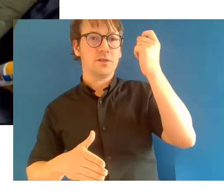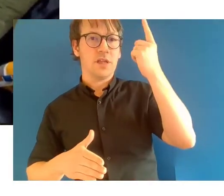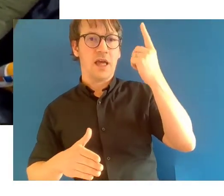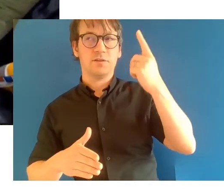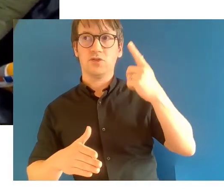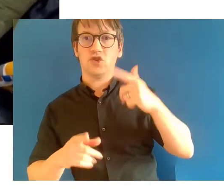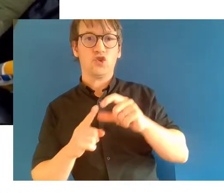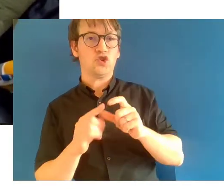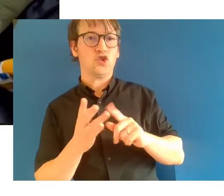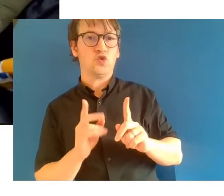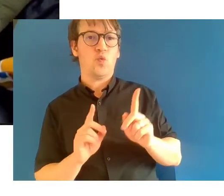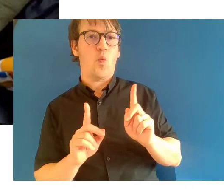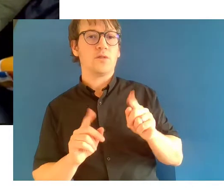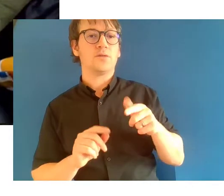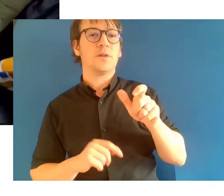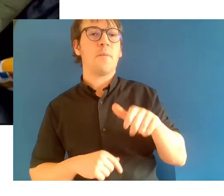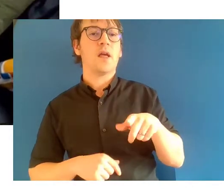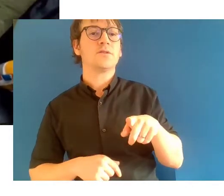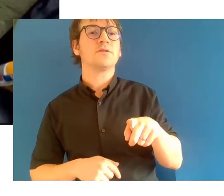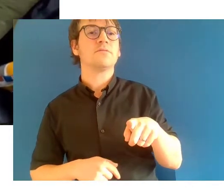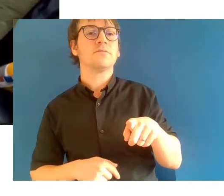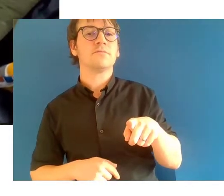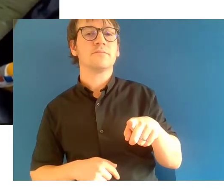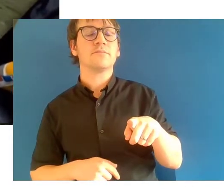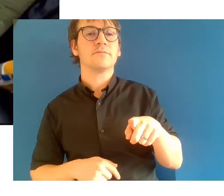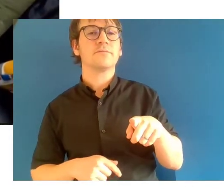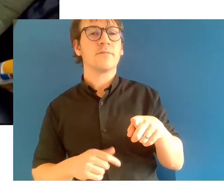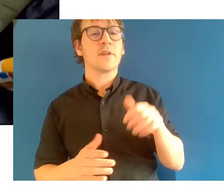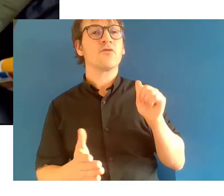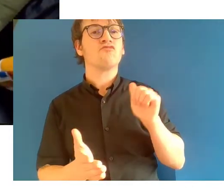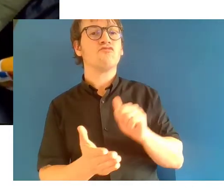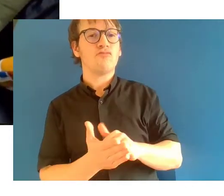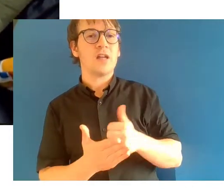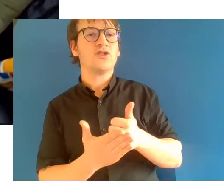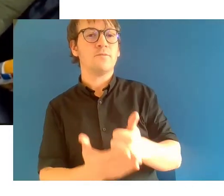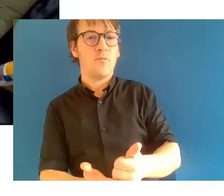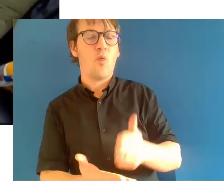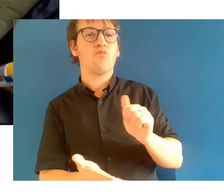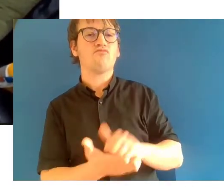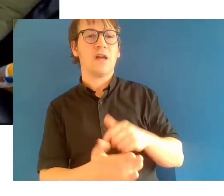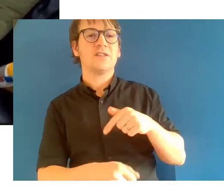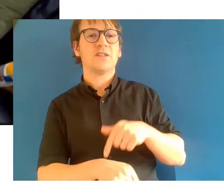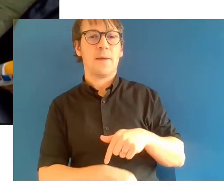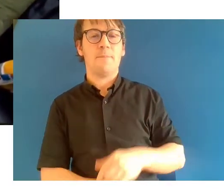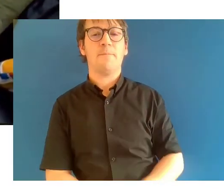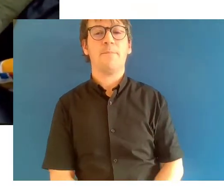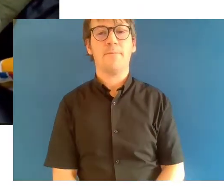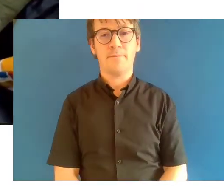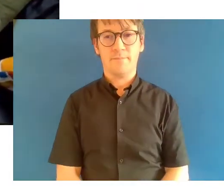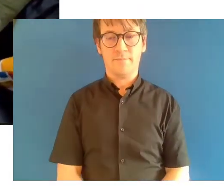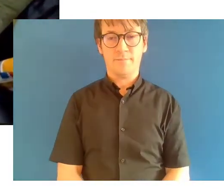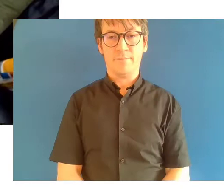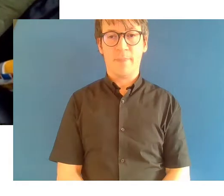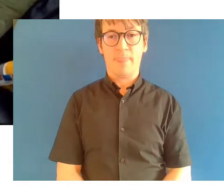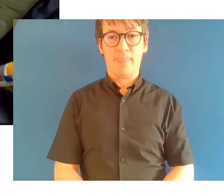a space might be doing, and using this information to provide the right support at the right time.